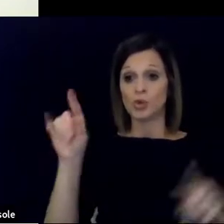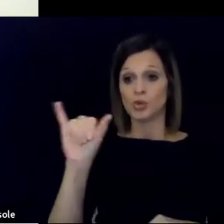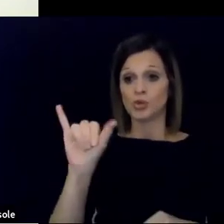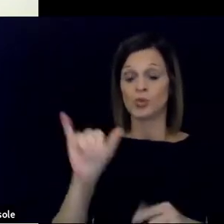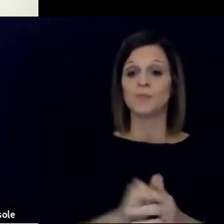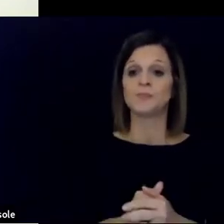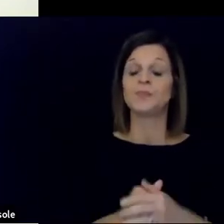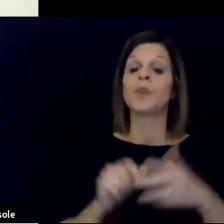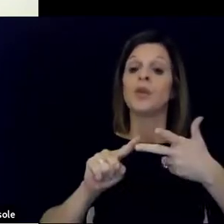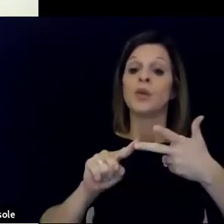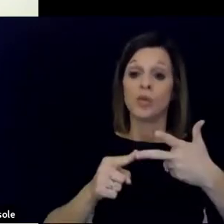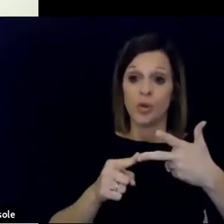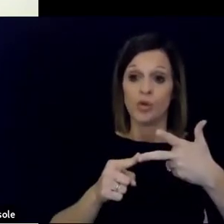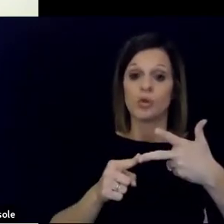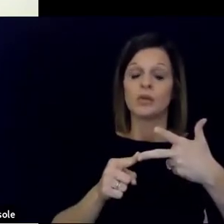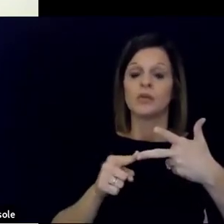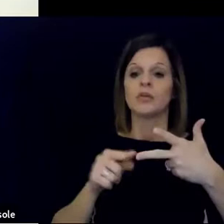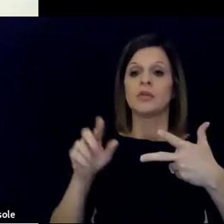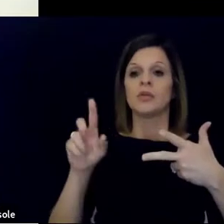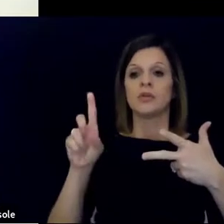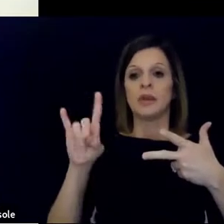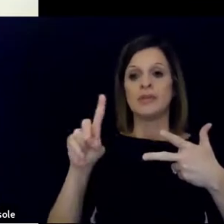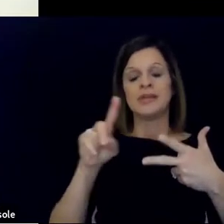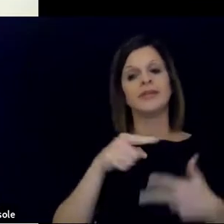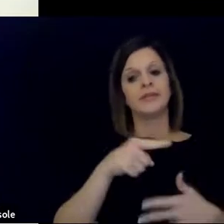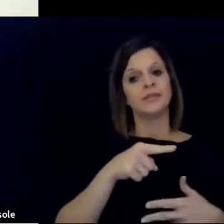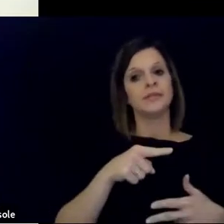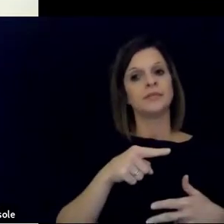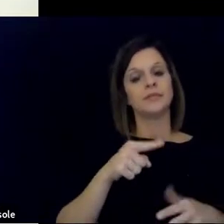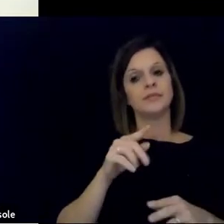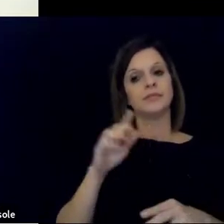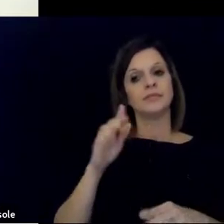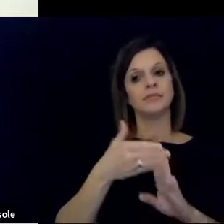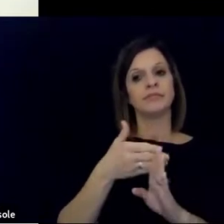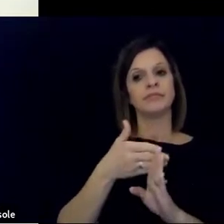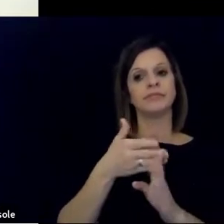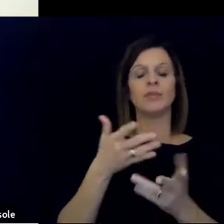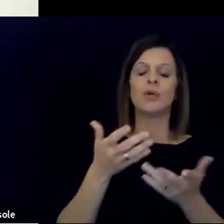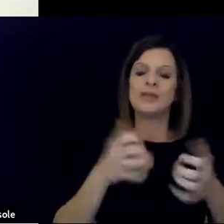The third thing that we did going back to it becoming a habit, well or just chosen because